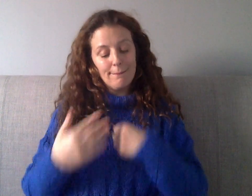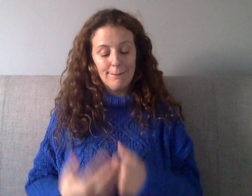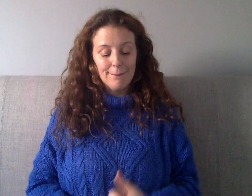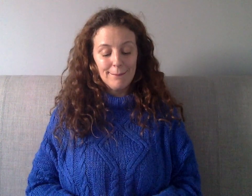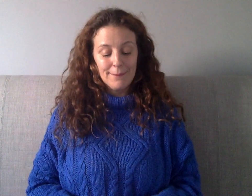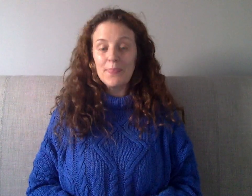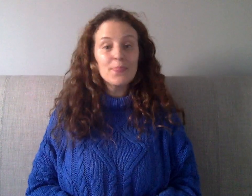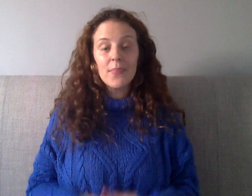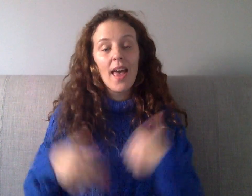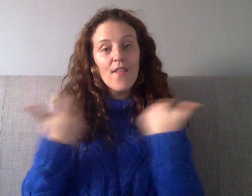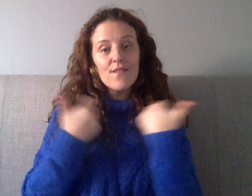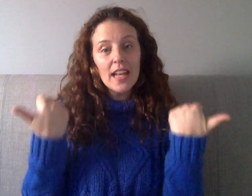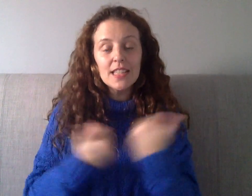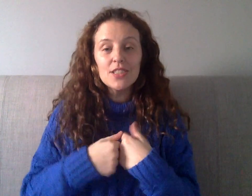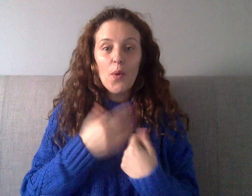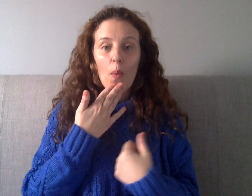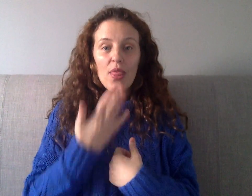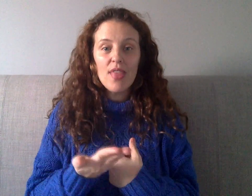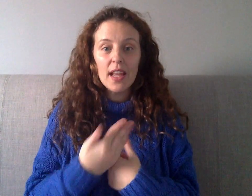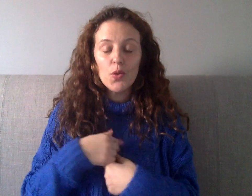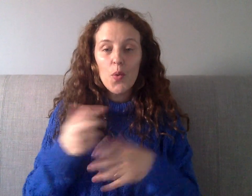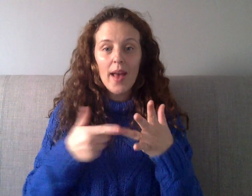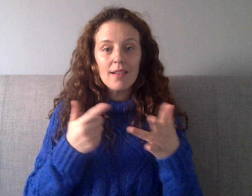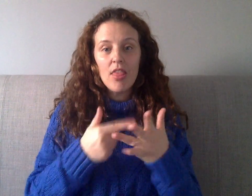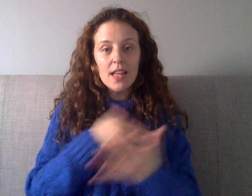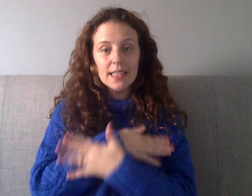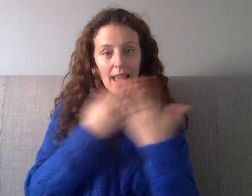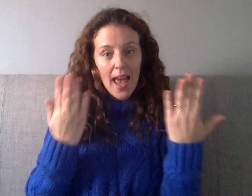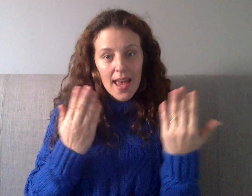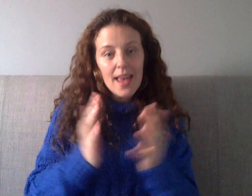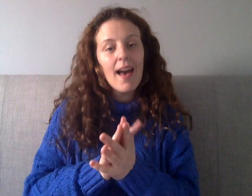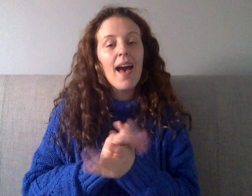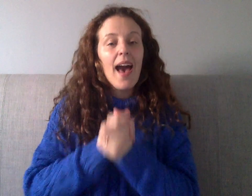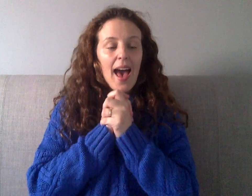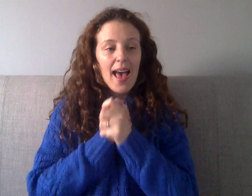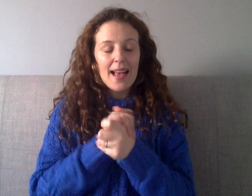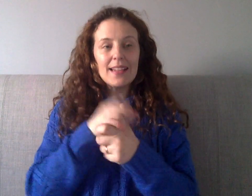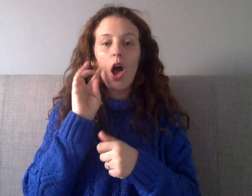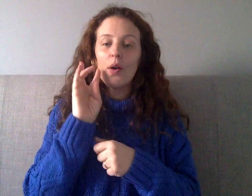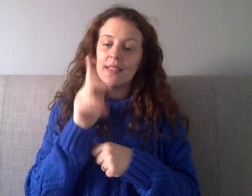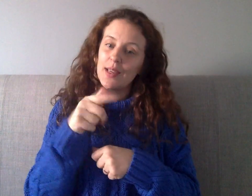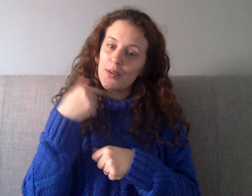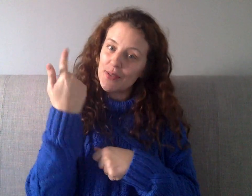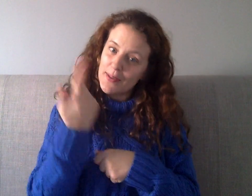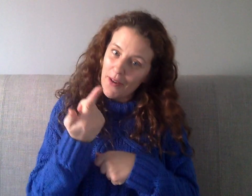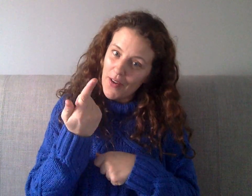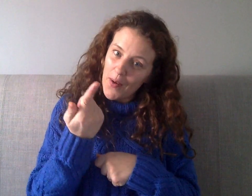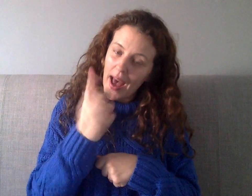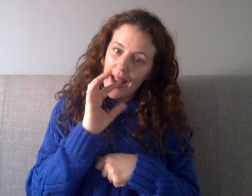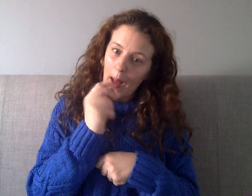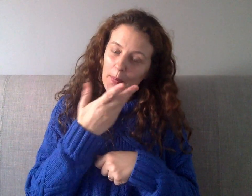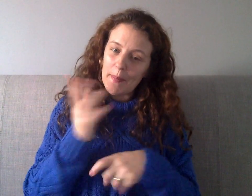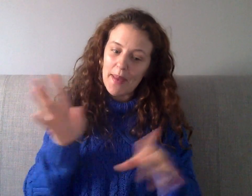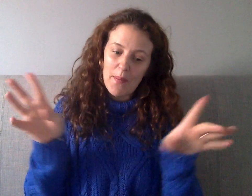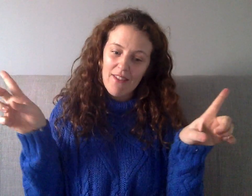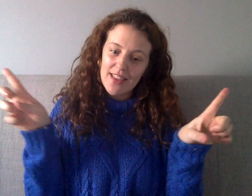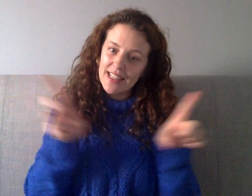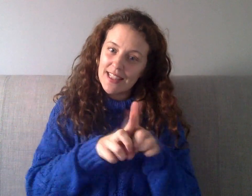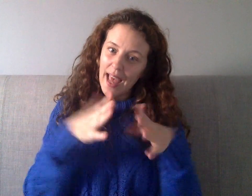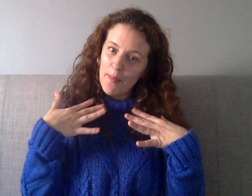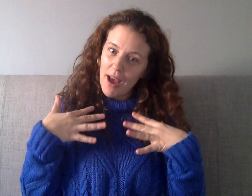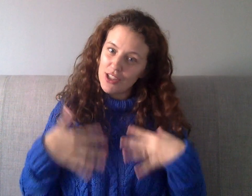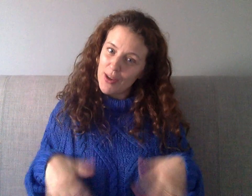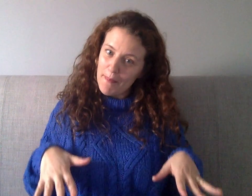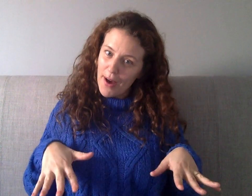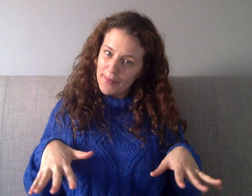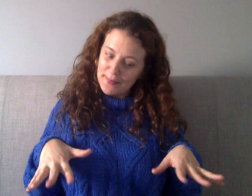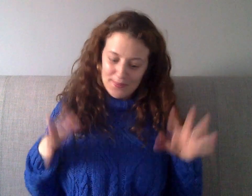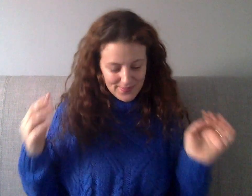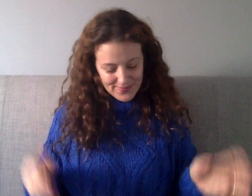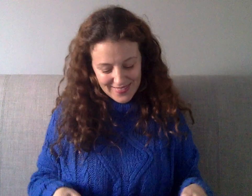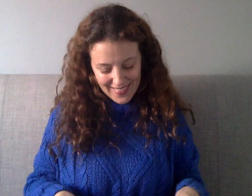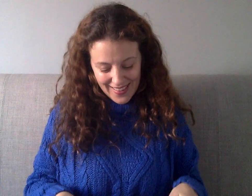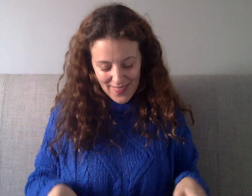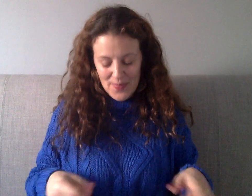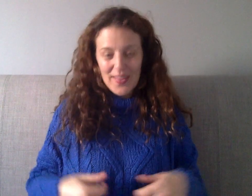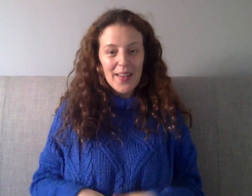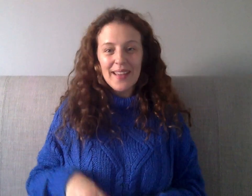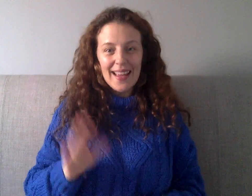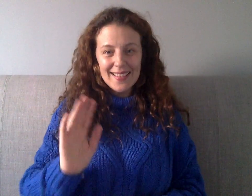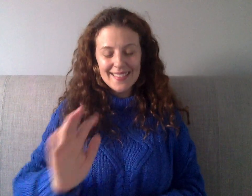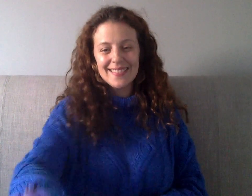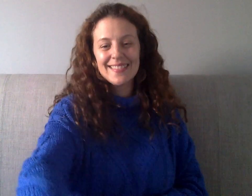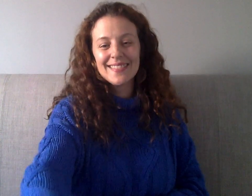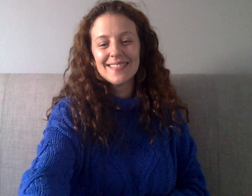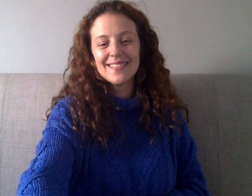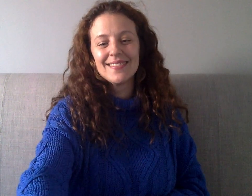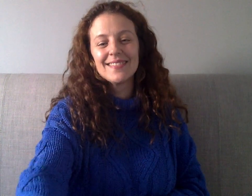Finished, thank you for watching another day. I will see you tomorrow and have the same jumper on!!